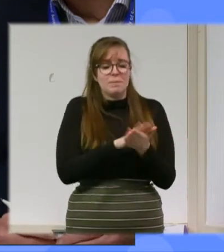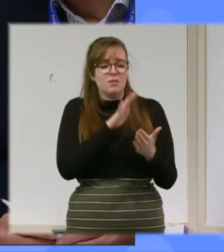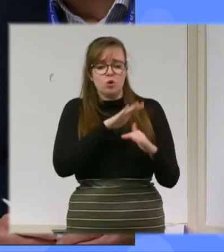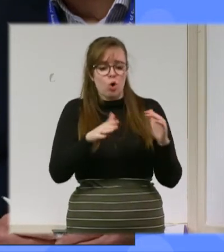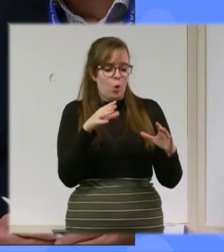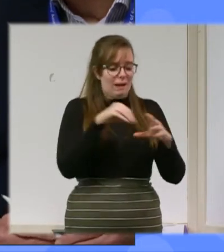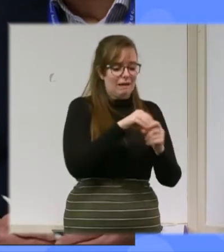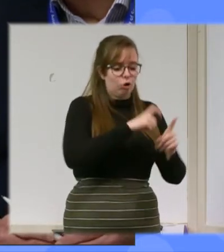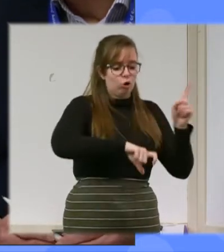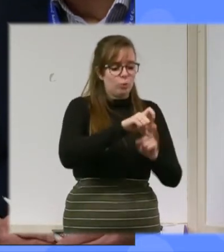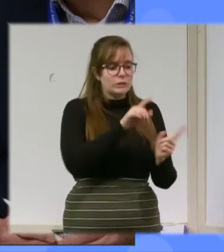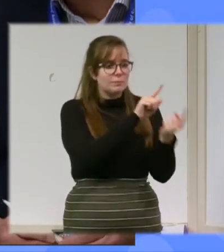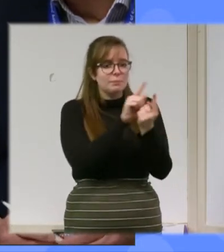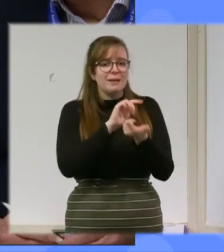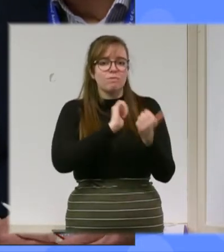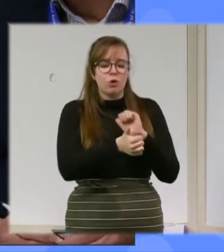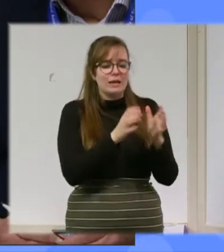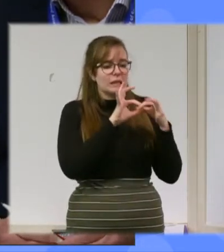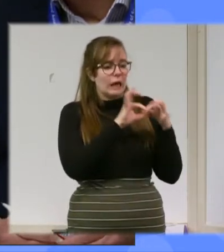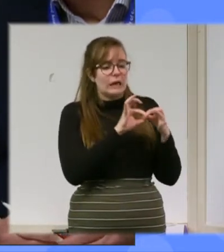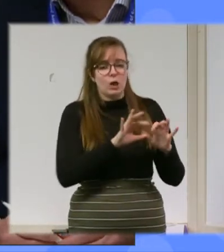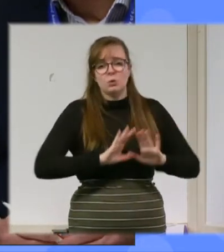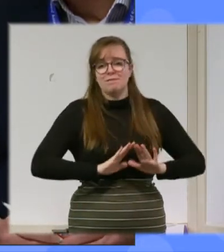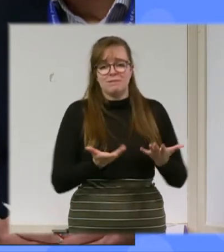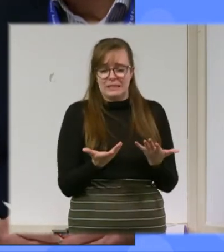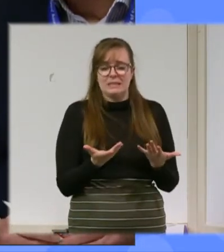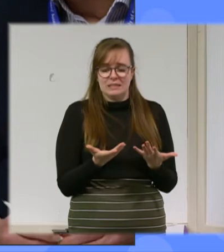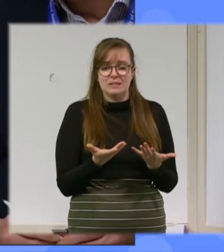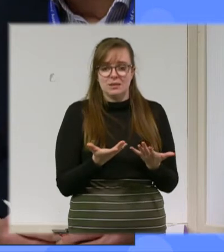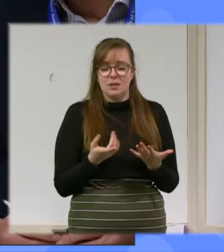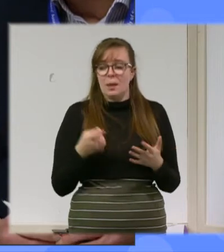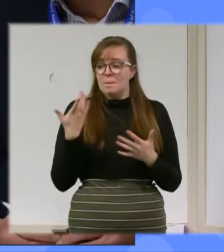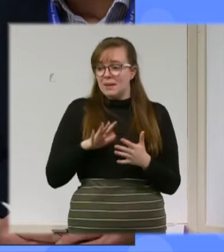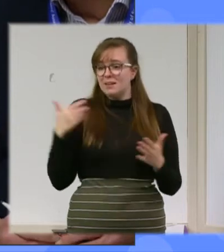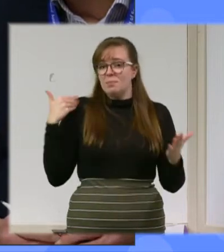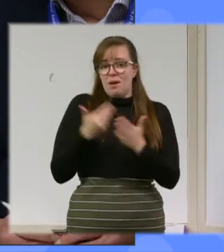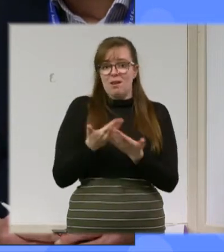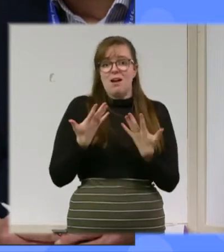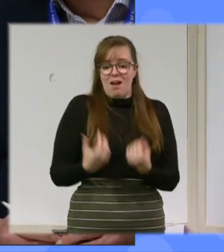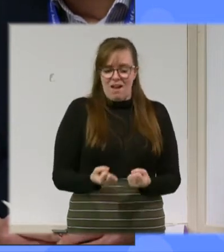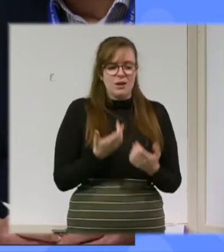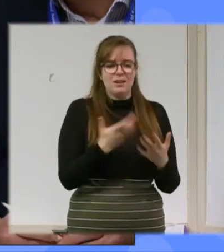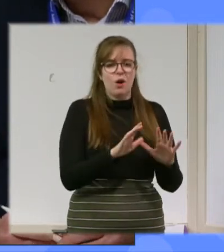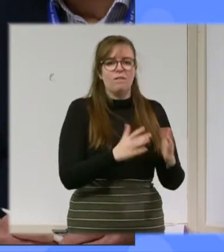their friends and they're not having that engagement with with people that they've had in the past and they're therefore losing out on some of those